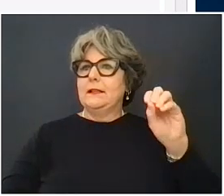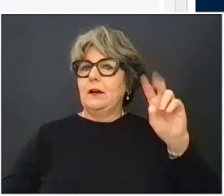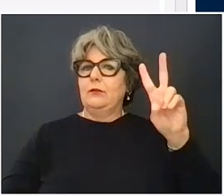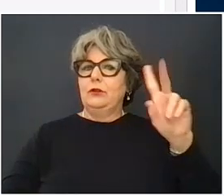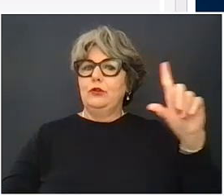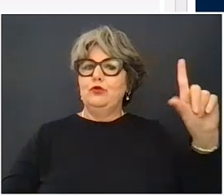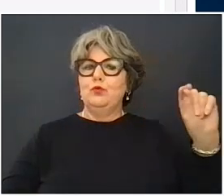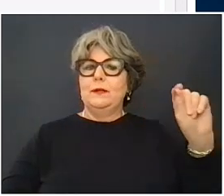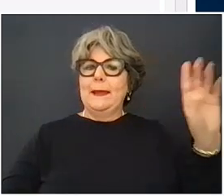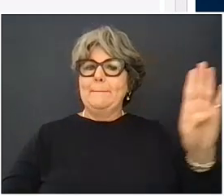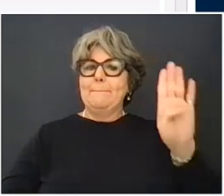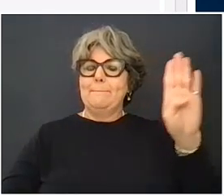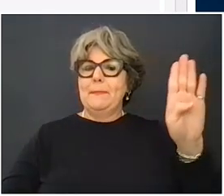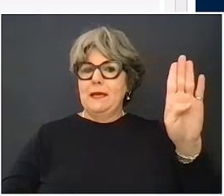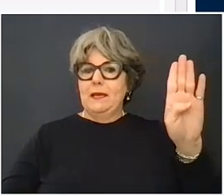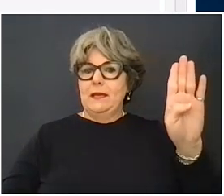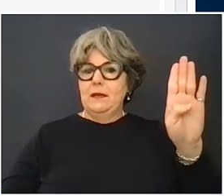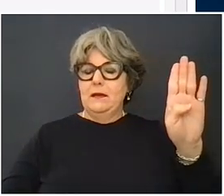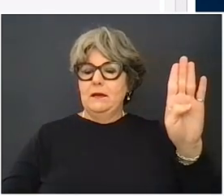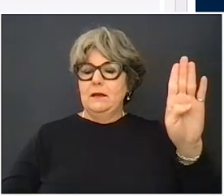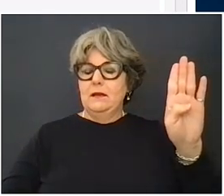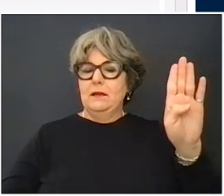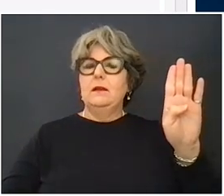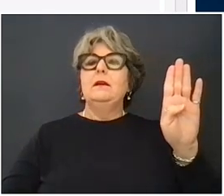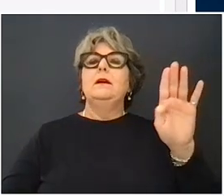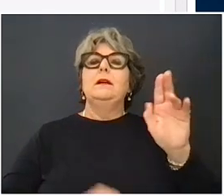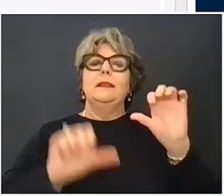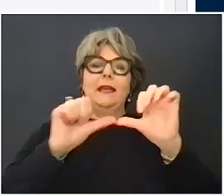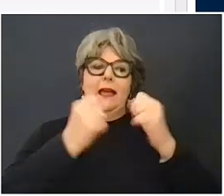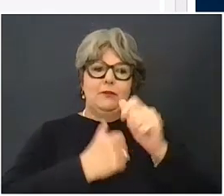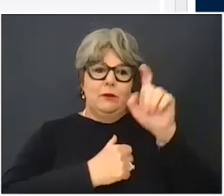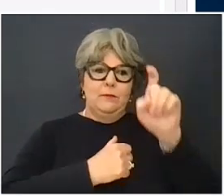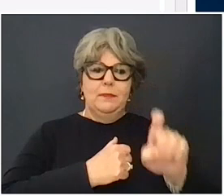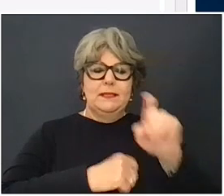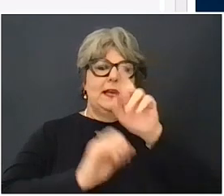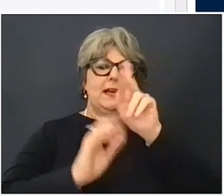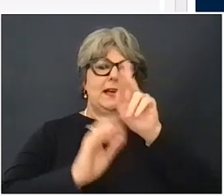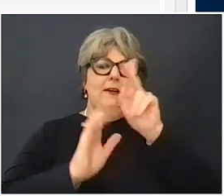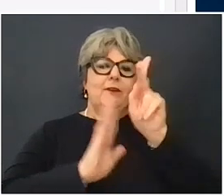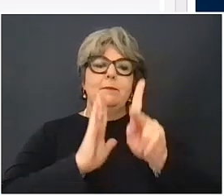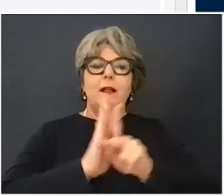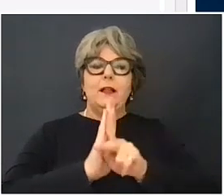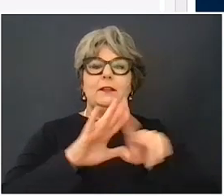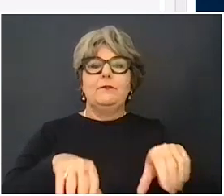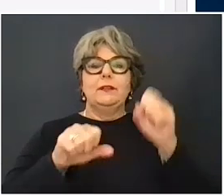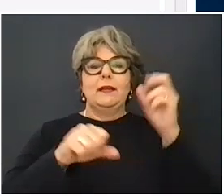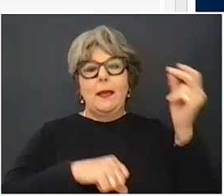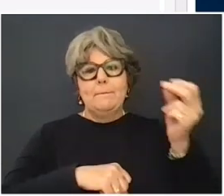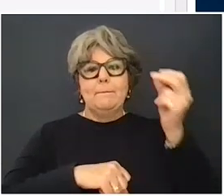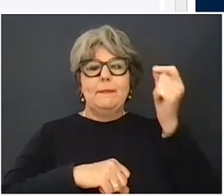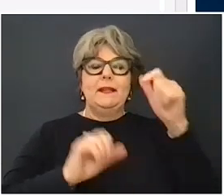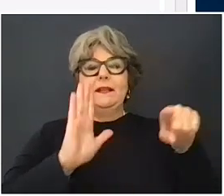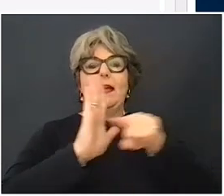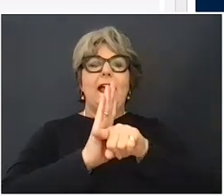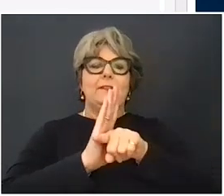And it still uses the term, the agency must have a policy for taking an immediate adverse action and take such action when